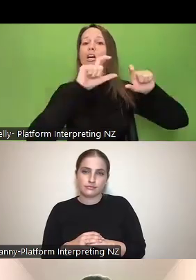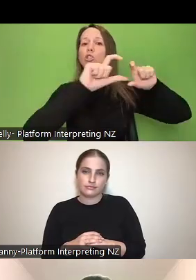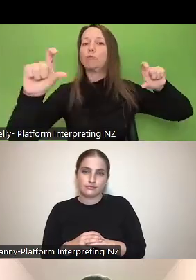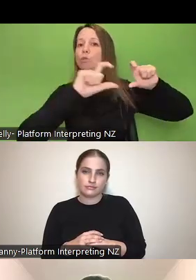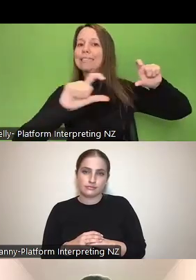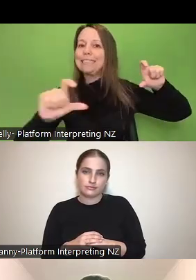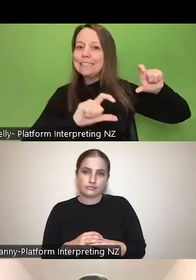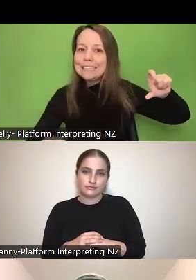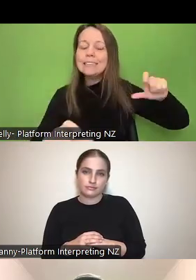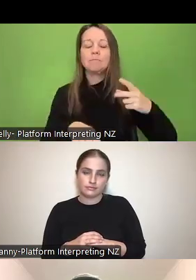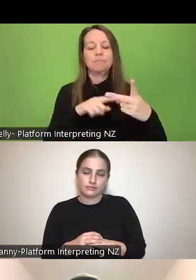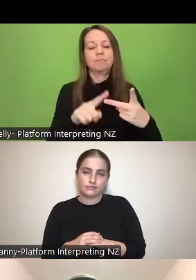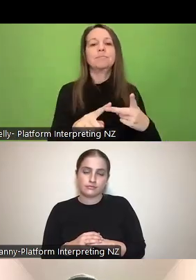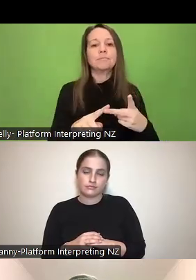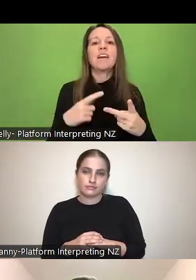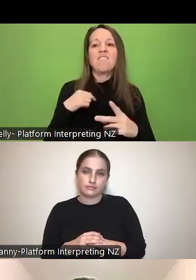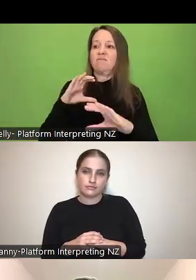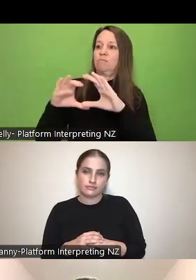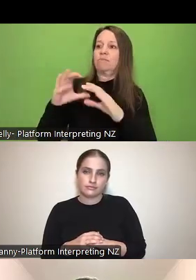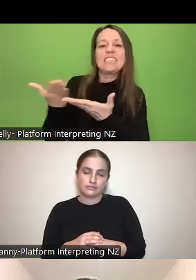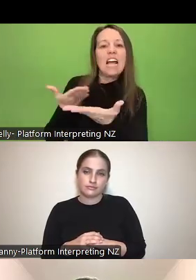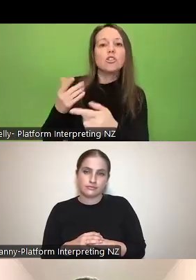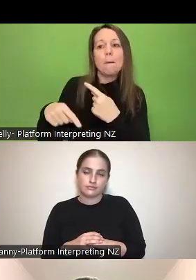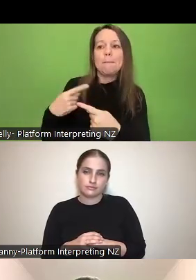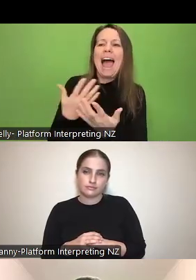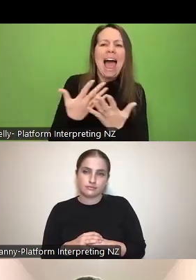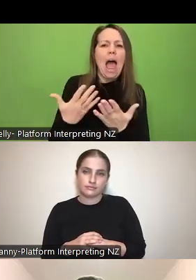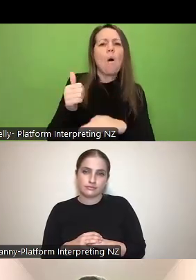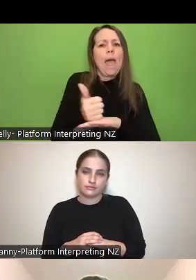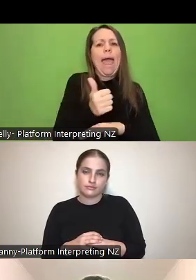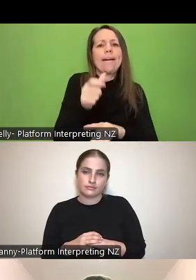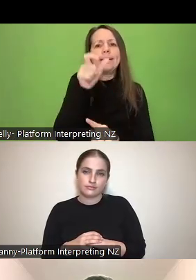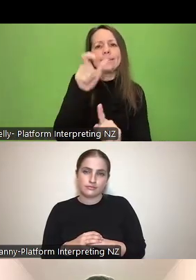the how actor notes are given. Giving people time to write down